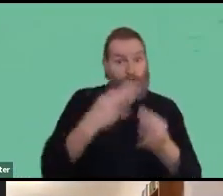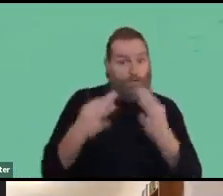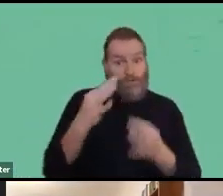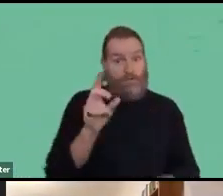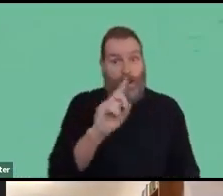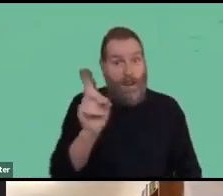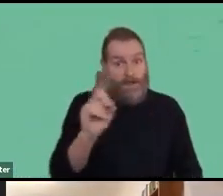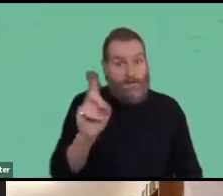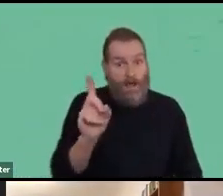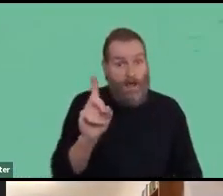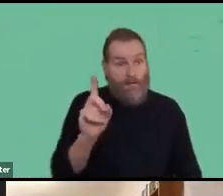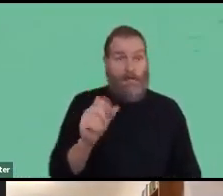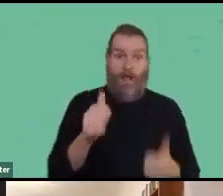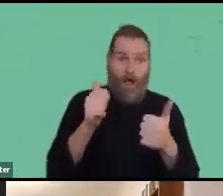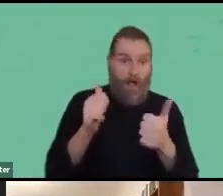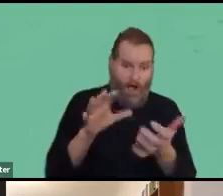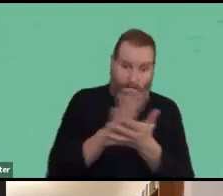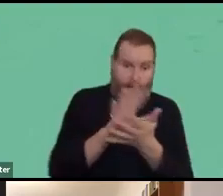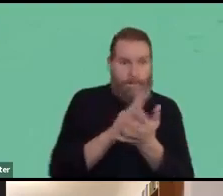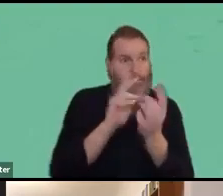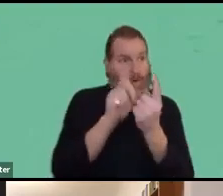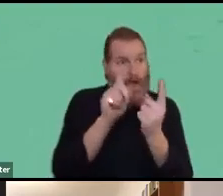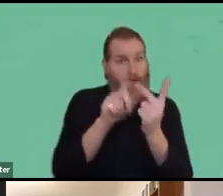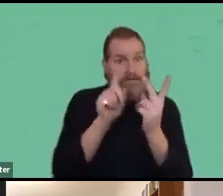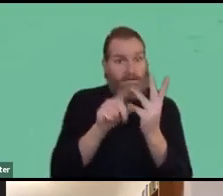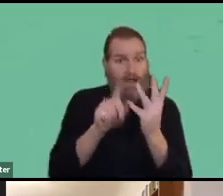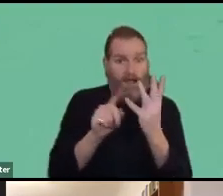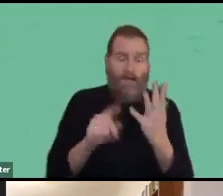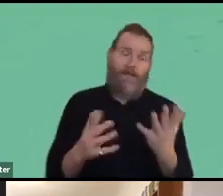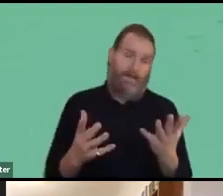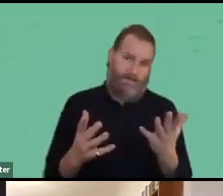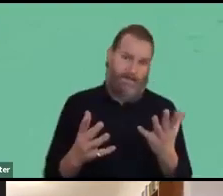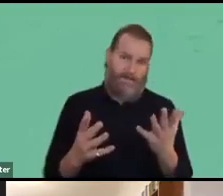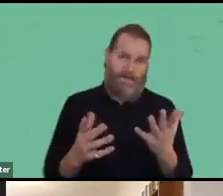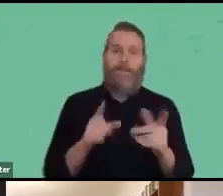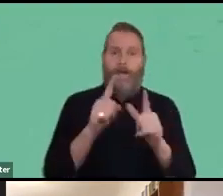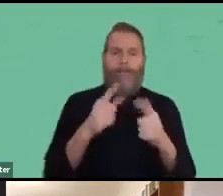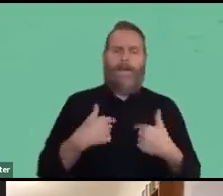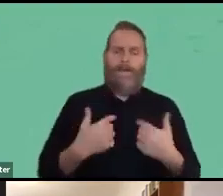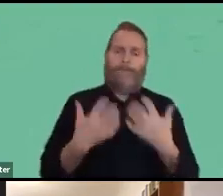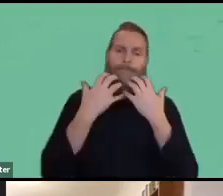it a bit of a slow start but um you know you have my absolute solidarity and this is just the start